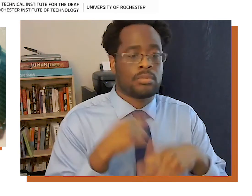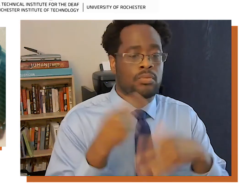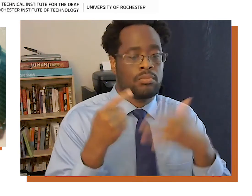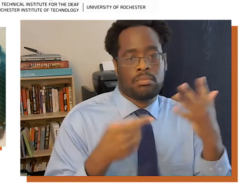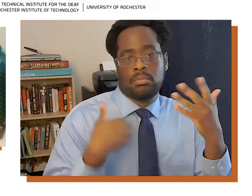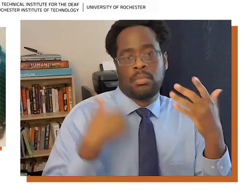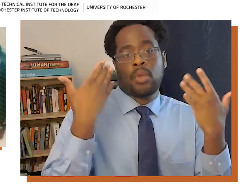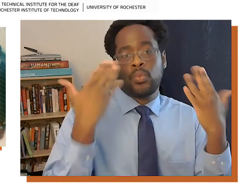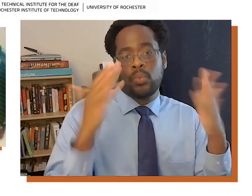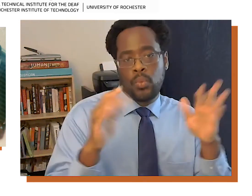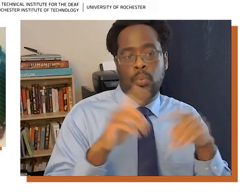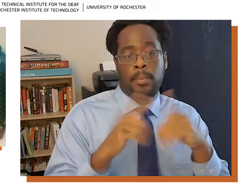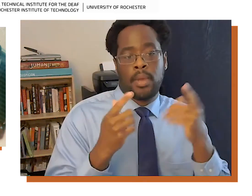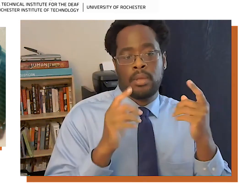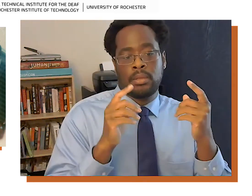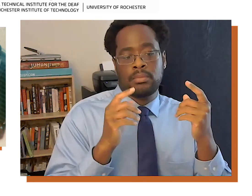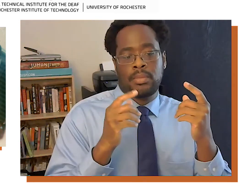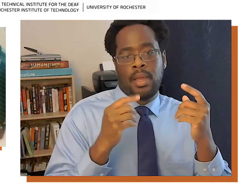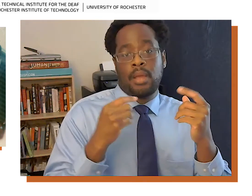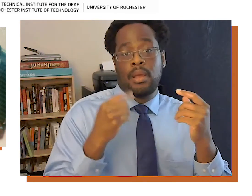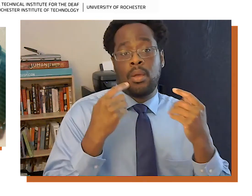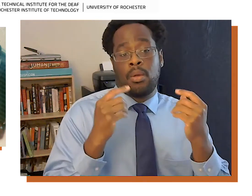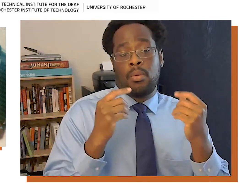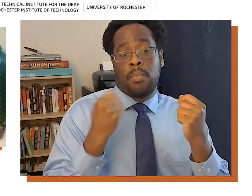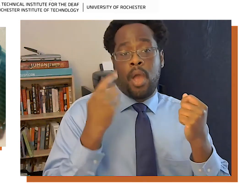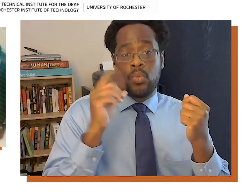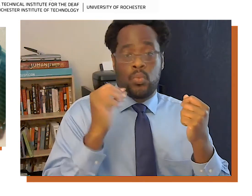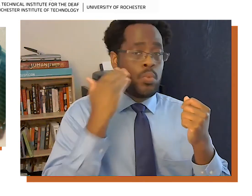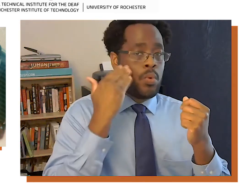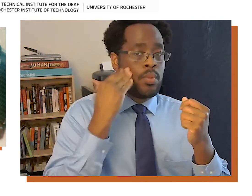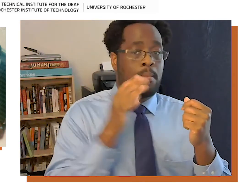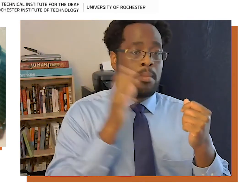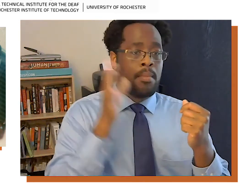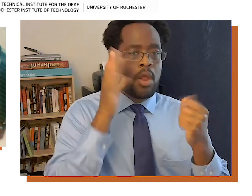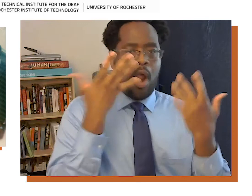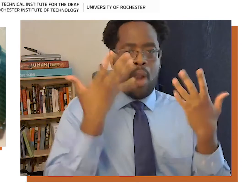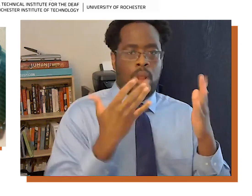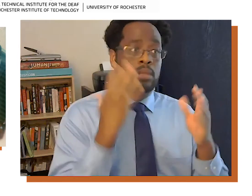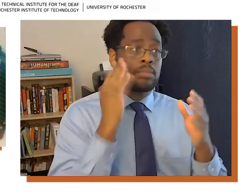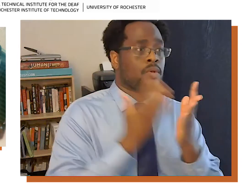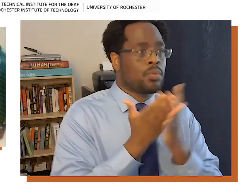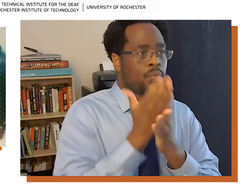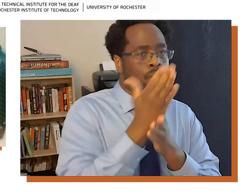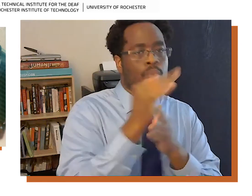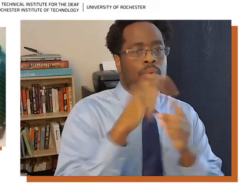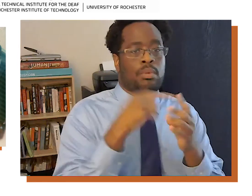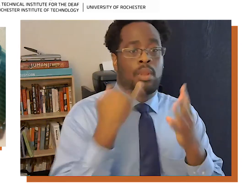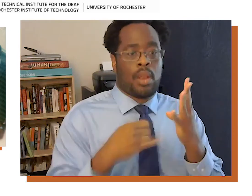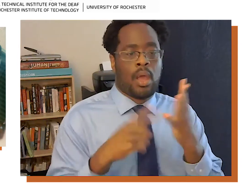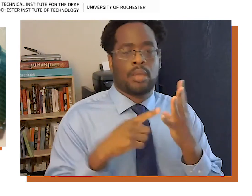and different supervision policies. My parents had already experienced navigating